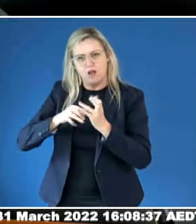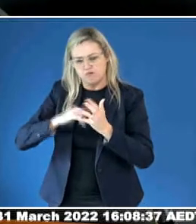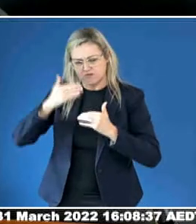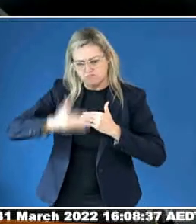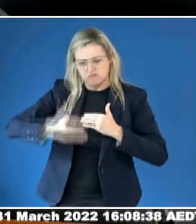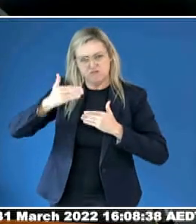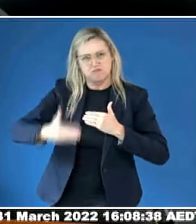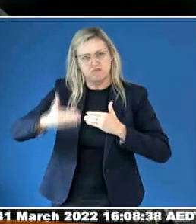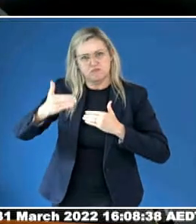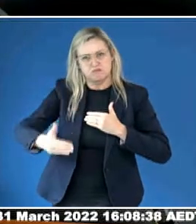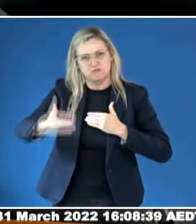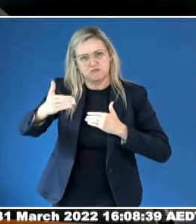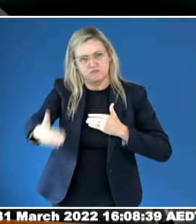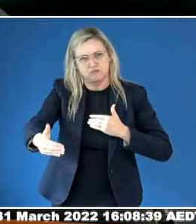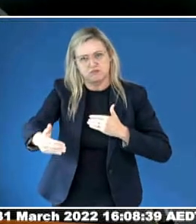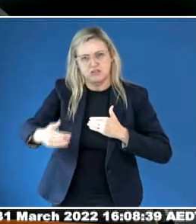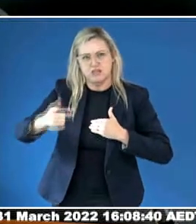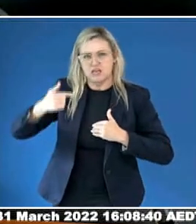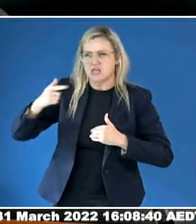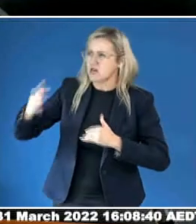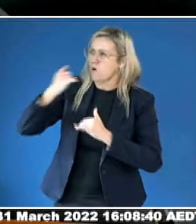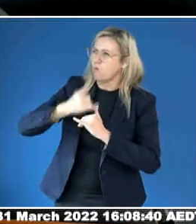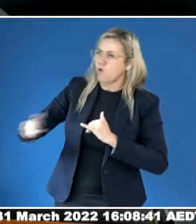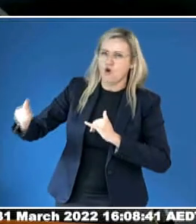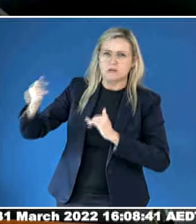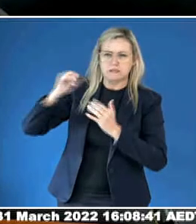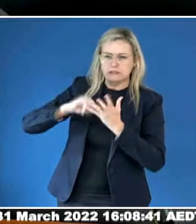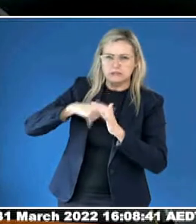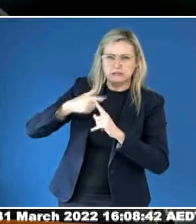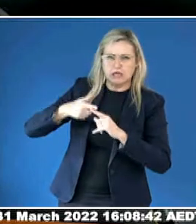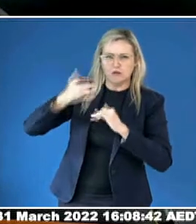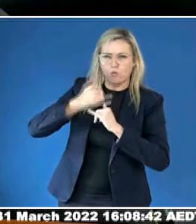The abuse I faced became more intense and degrading over time, but I struggled to leave and had no one to turn to for help.